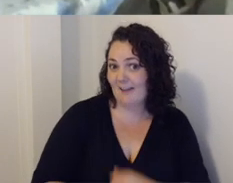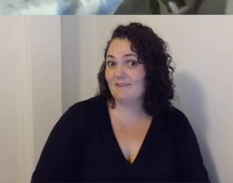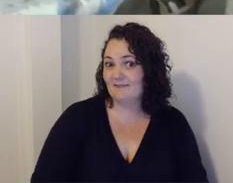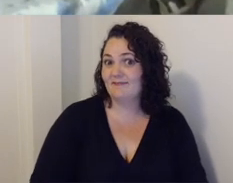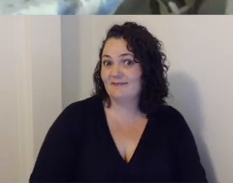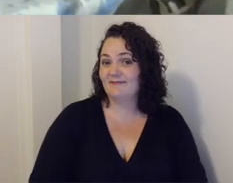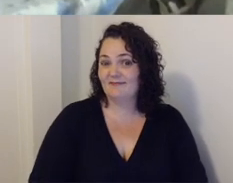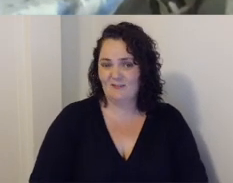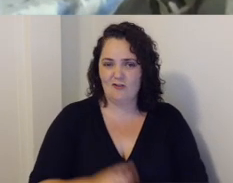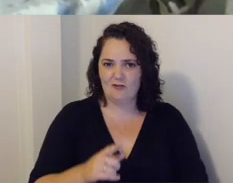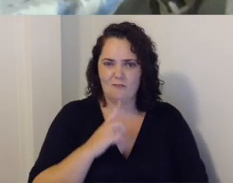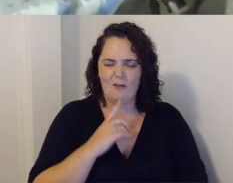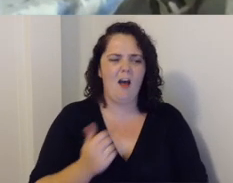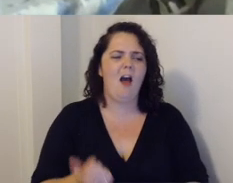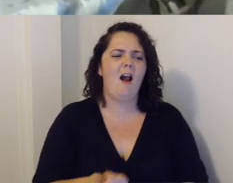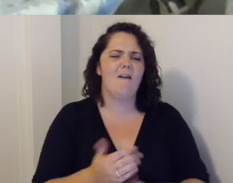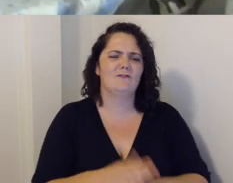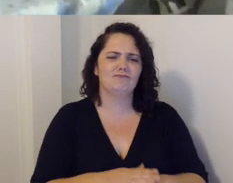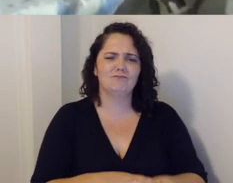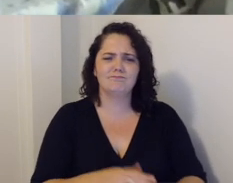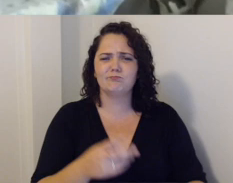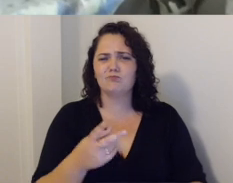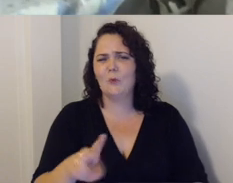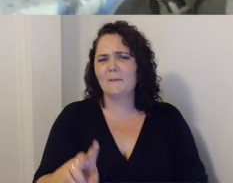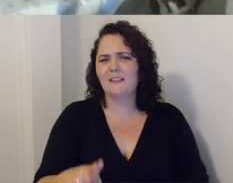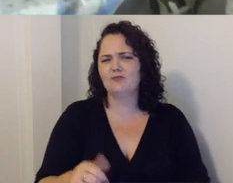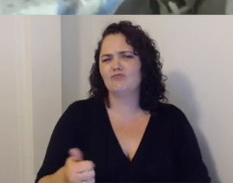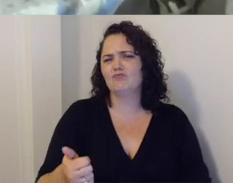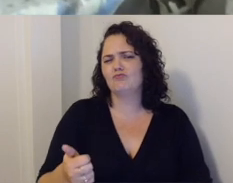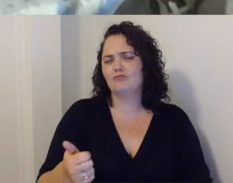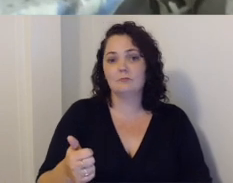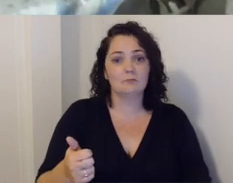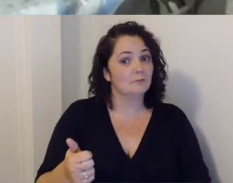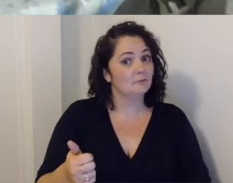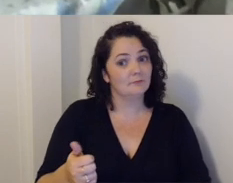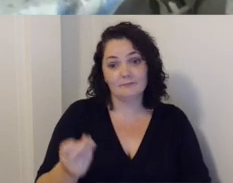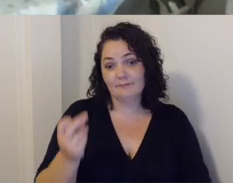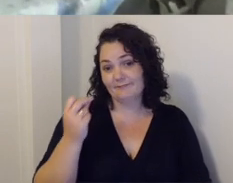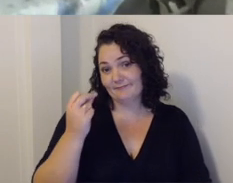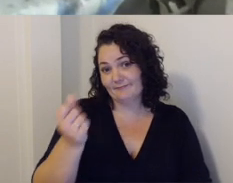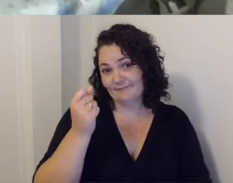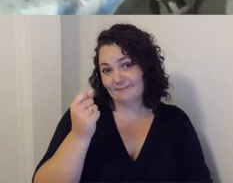so even though it seems like you have more time 20 minutes that 20 minutes will roll by